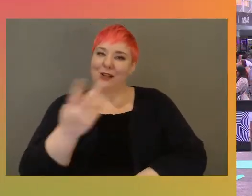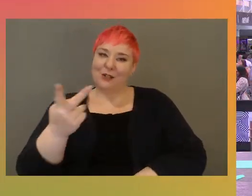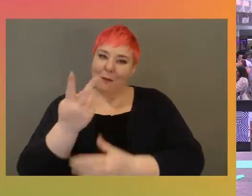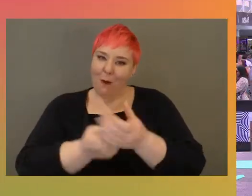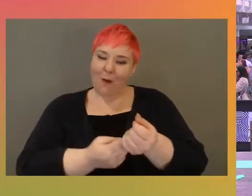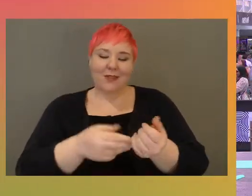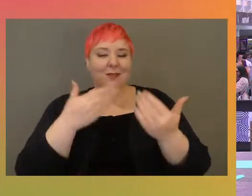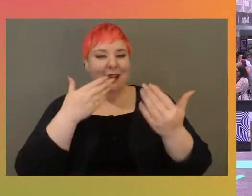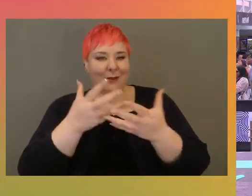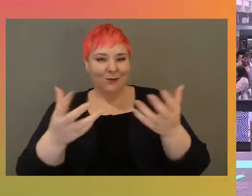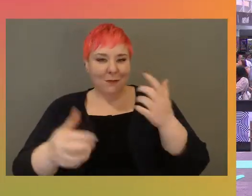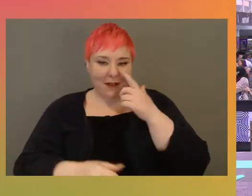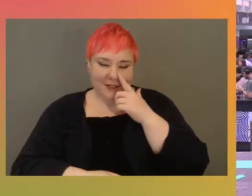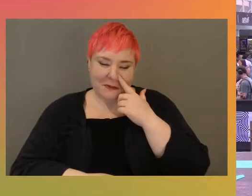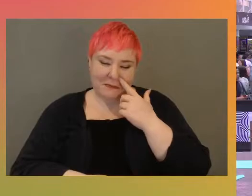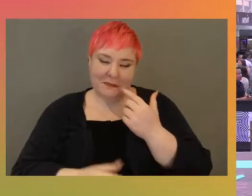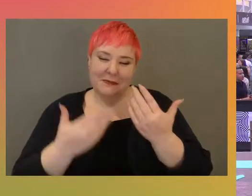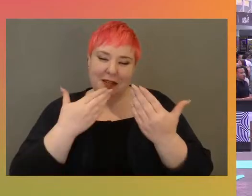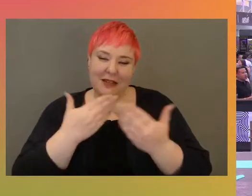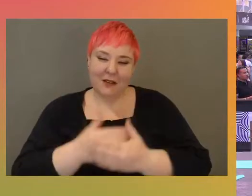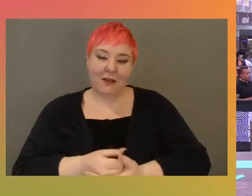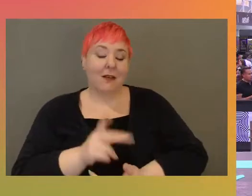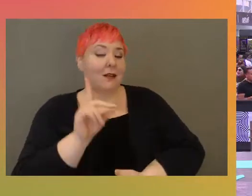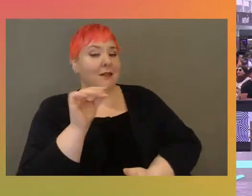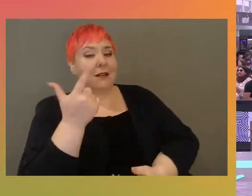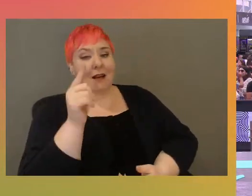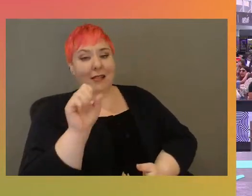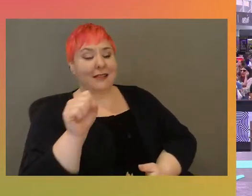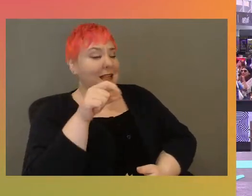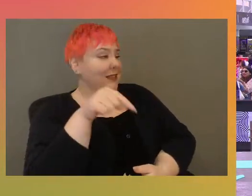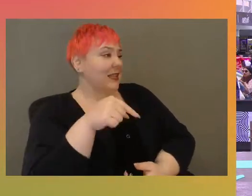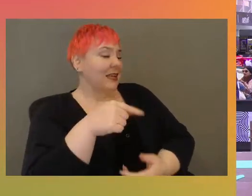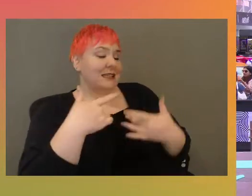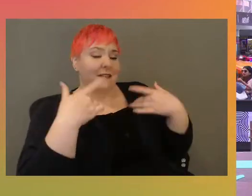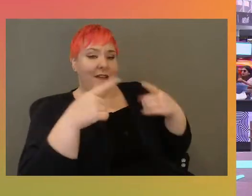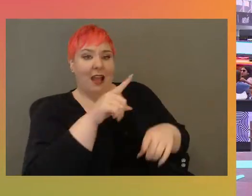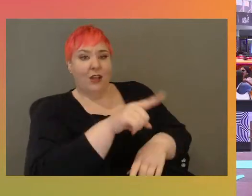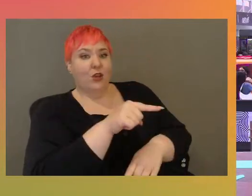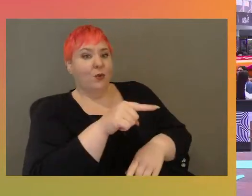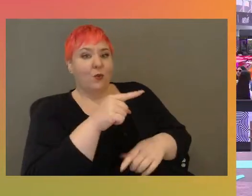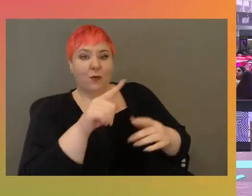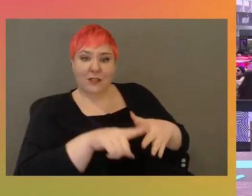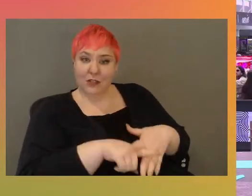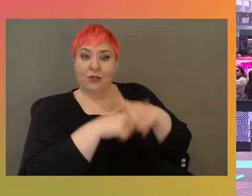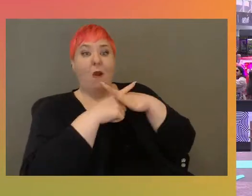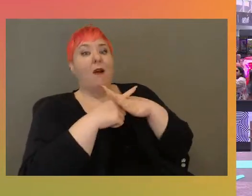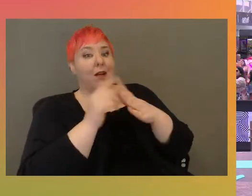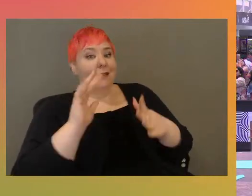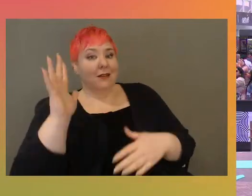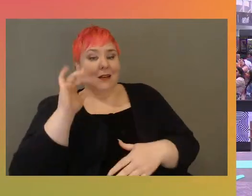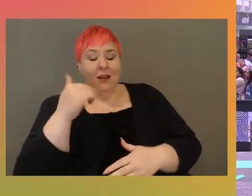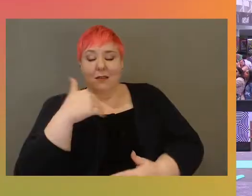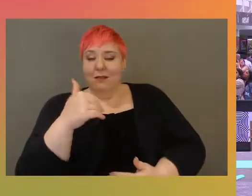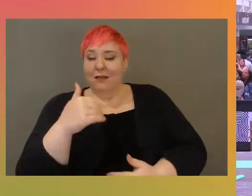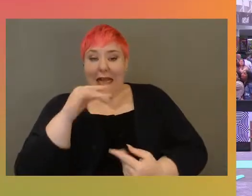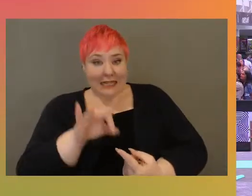YOU MODERATED THAT SO AMAZINGLY AND SIMPLE.